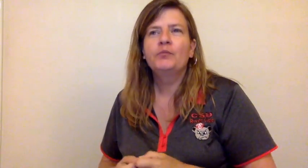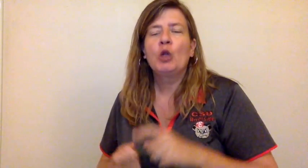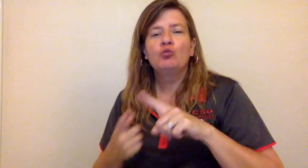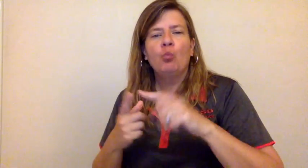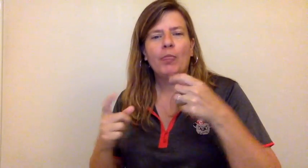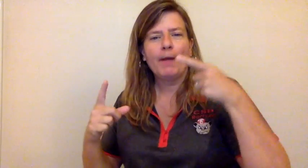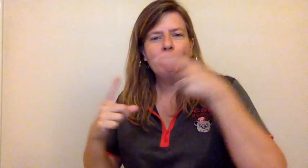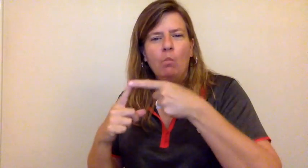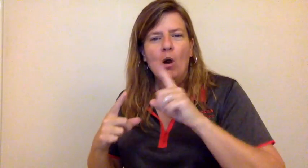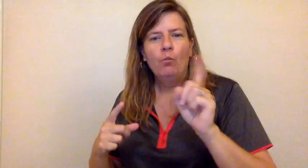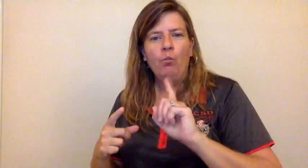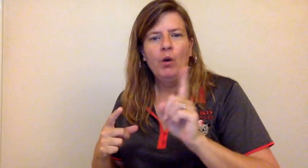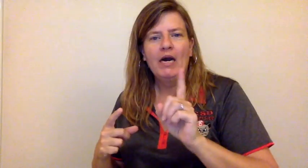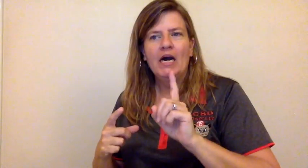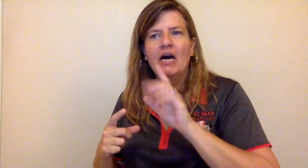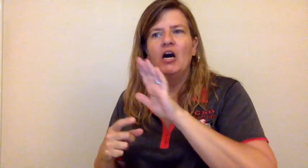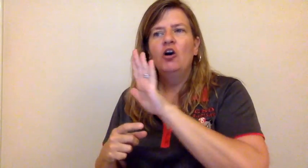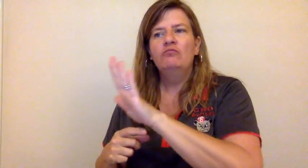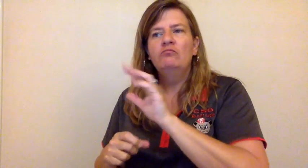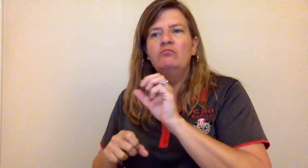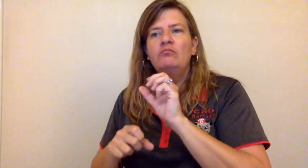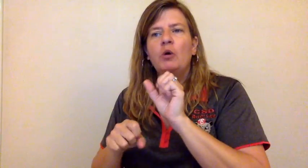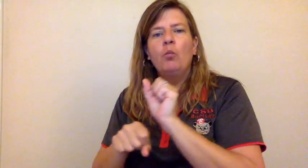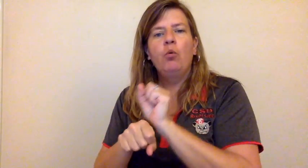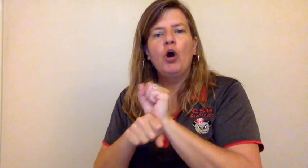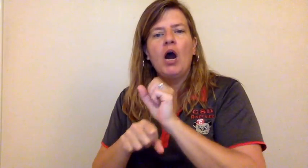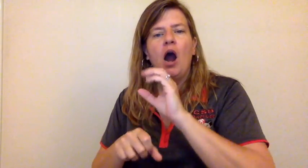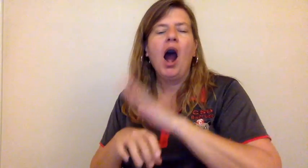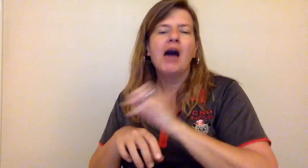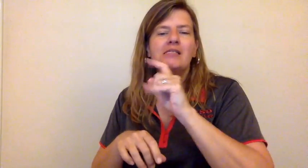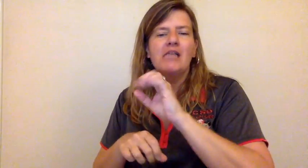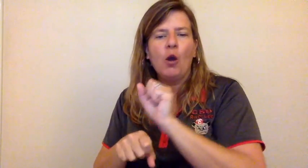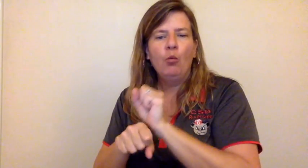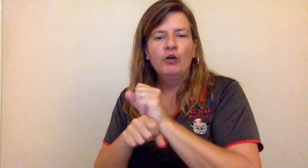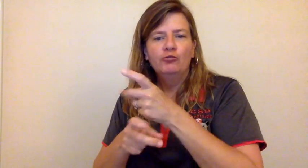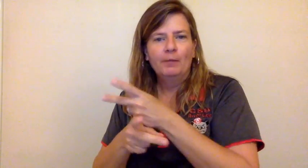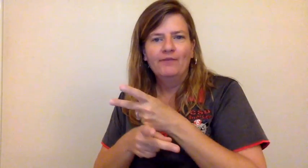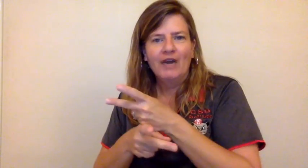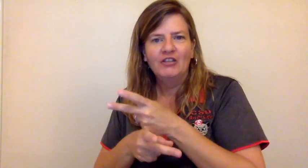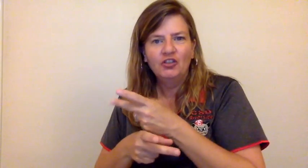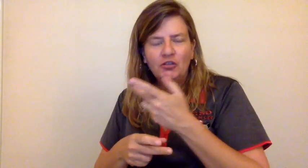Over the years, to the point where there on site work